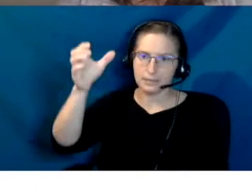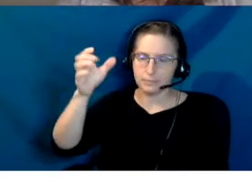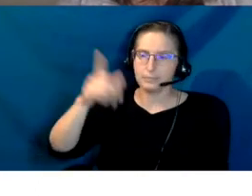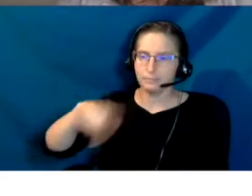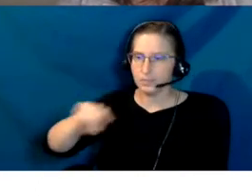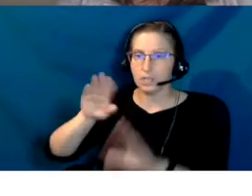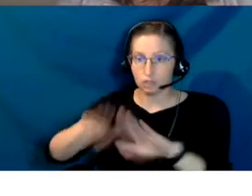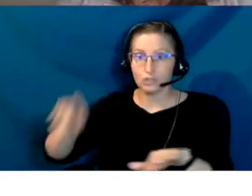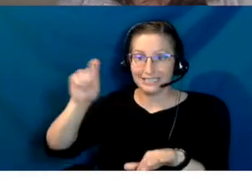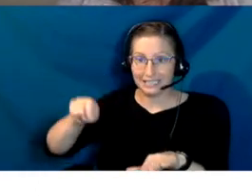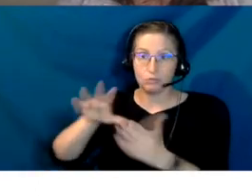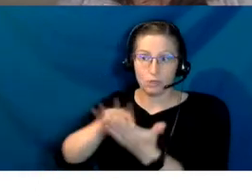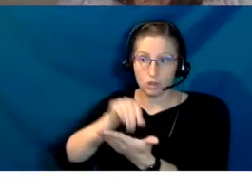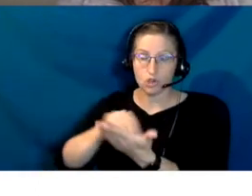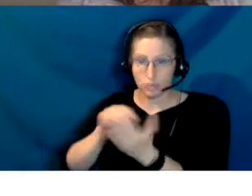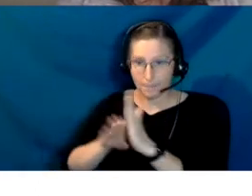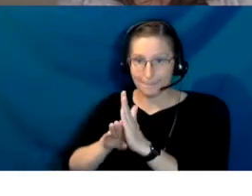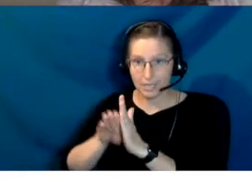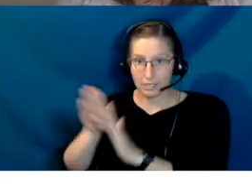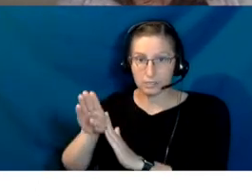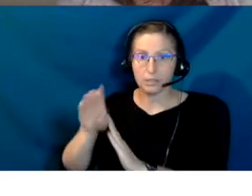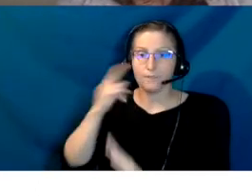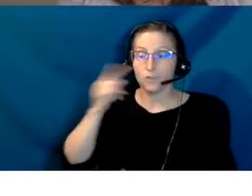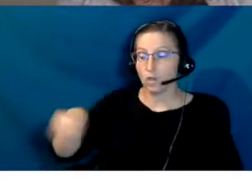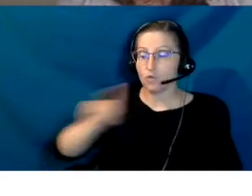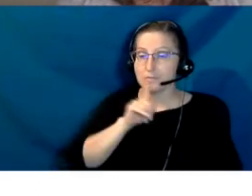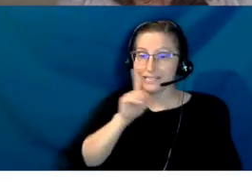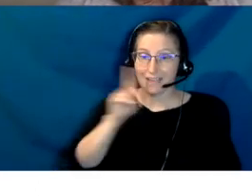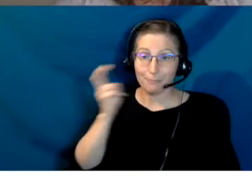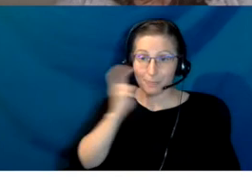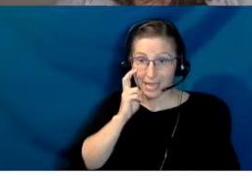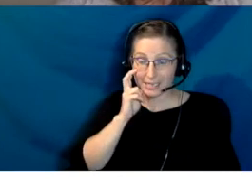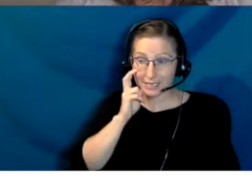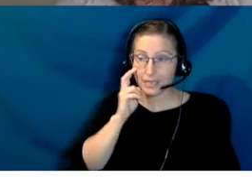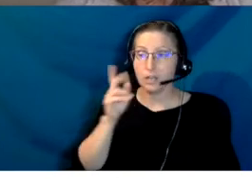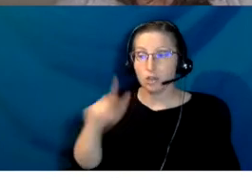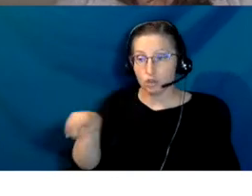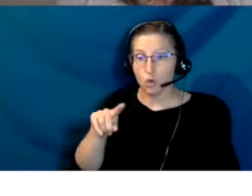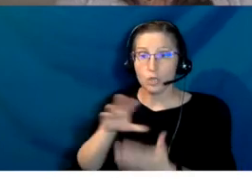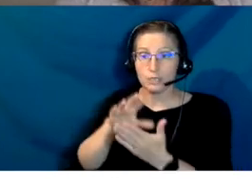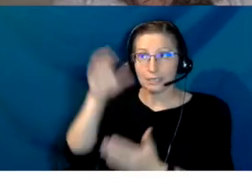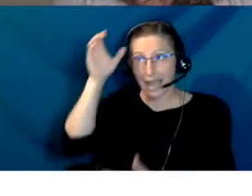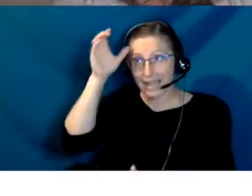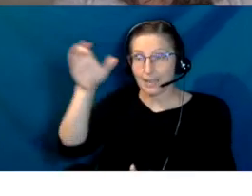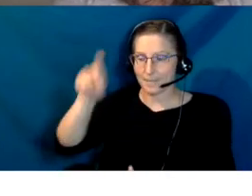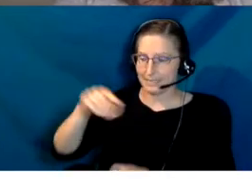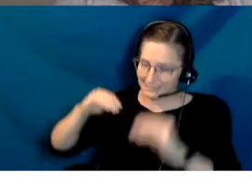these concepts need to be taught in a very direct, intentional manner. Another impact